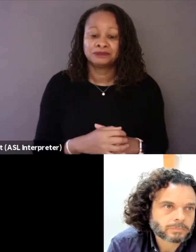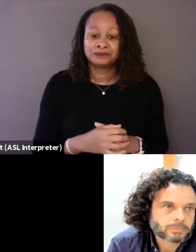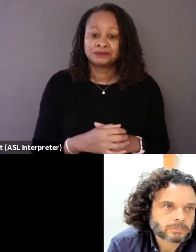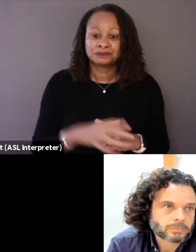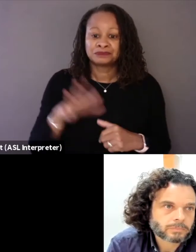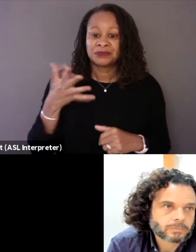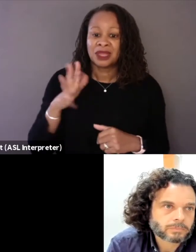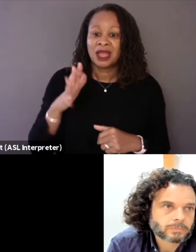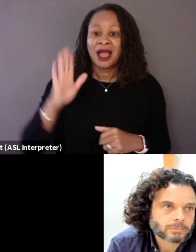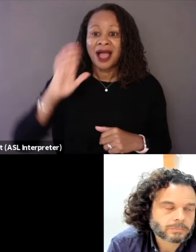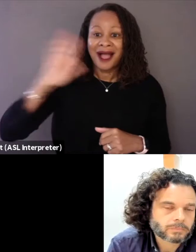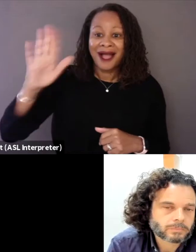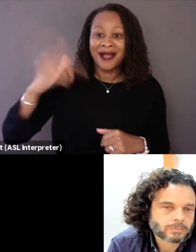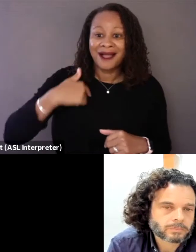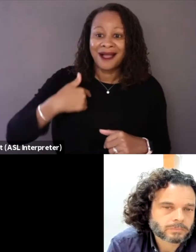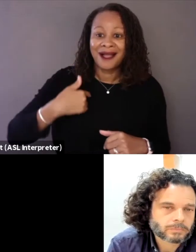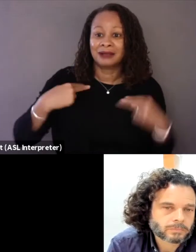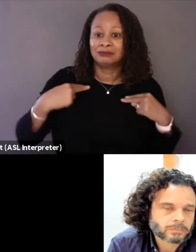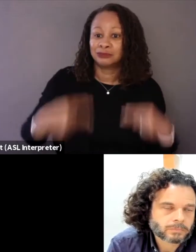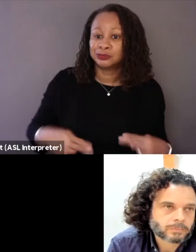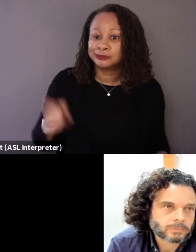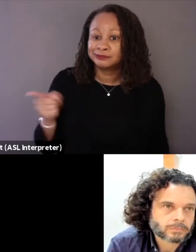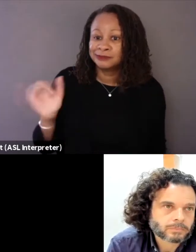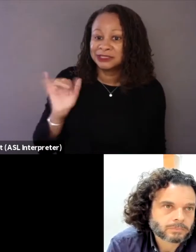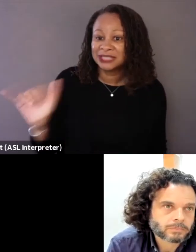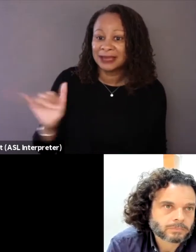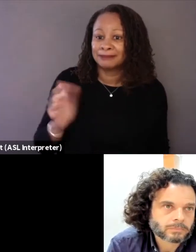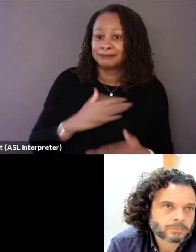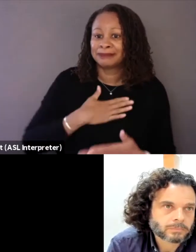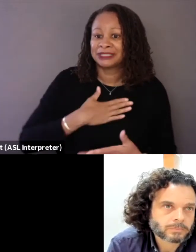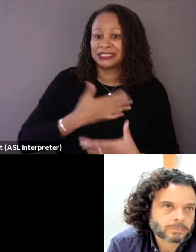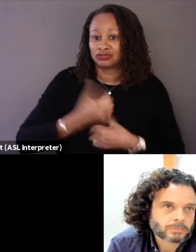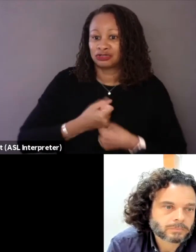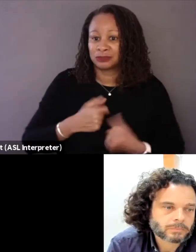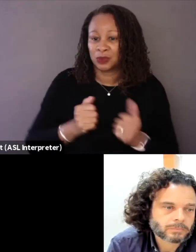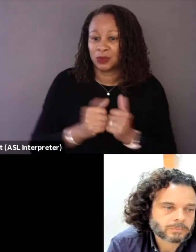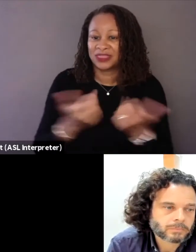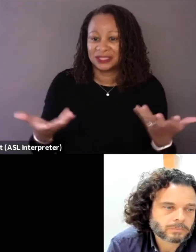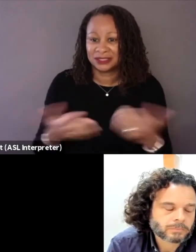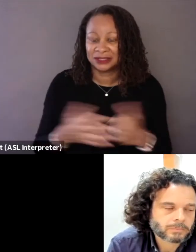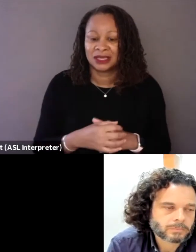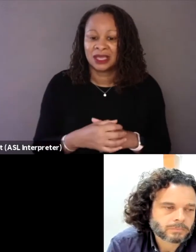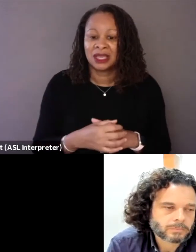hi, I'm a human, you're a human, please trust me with this. And because we actually believe it, like,